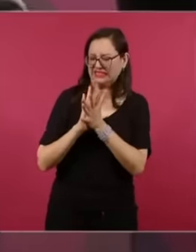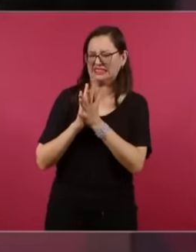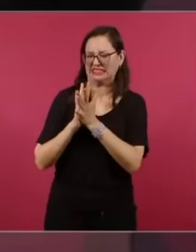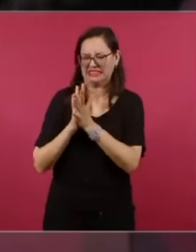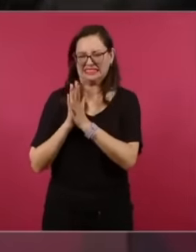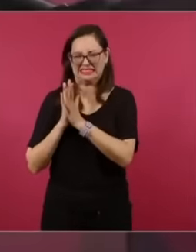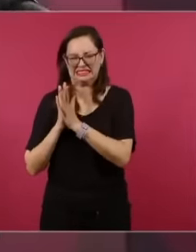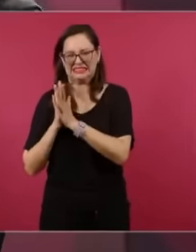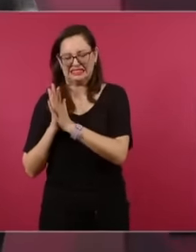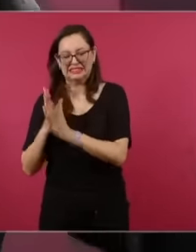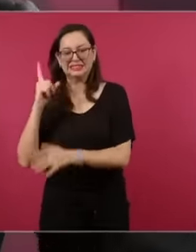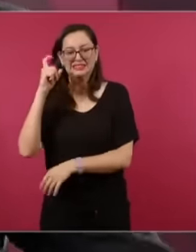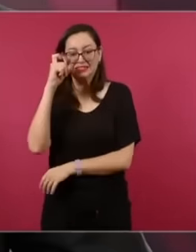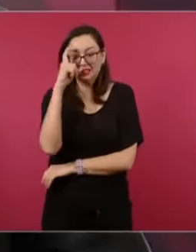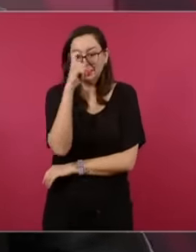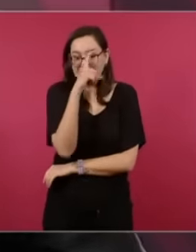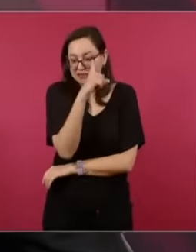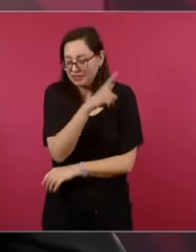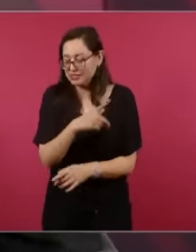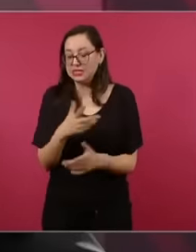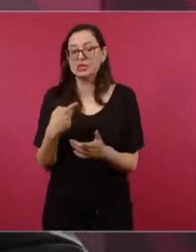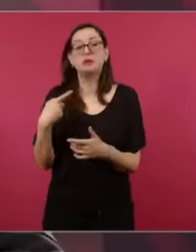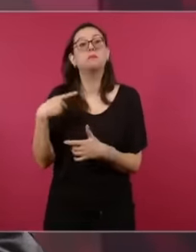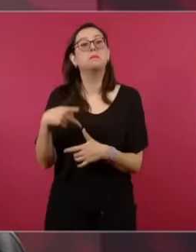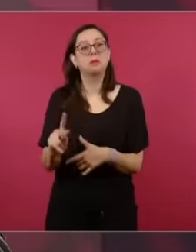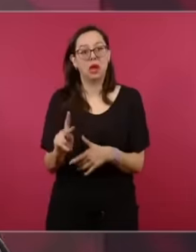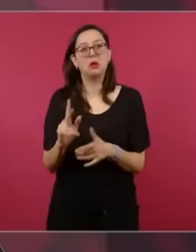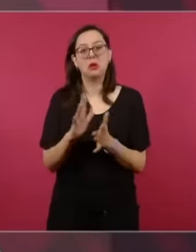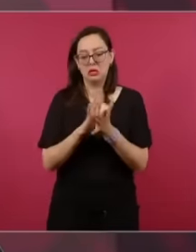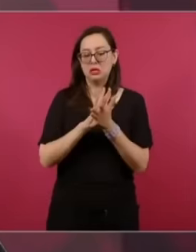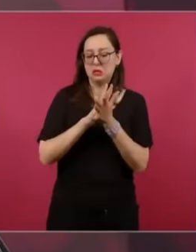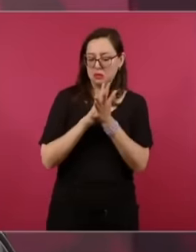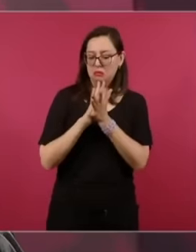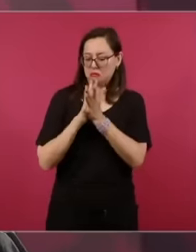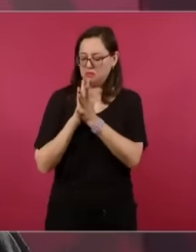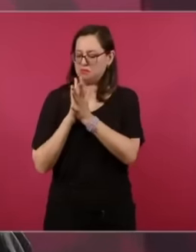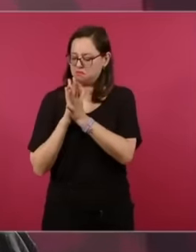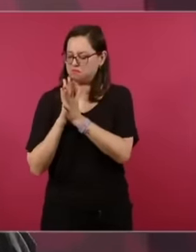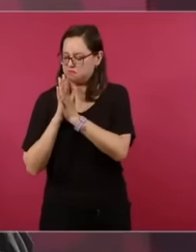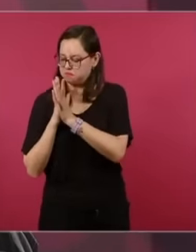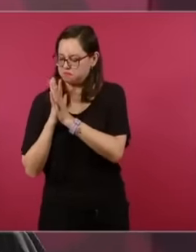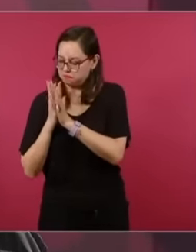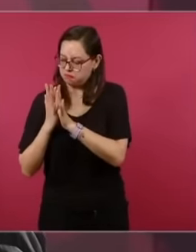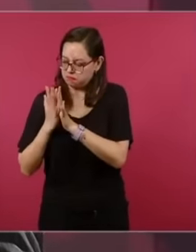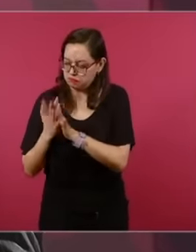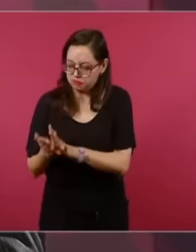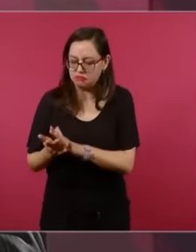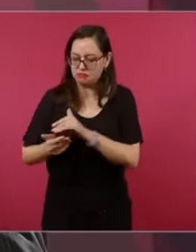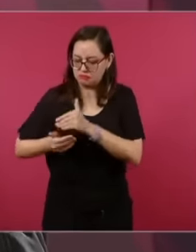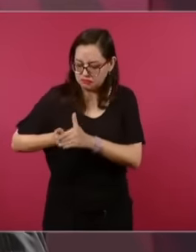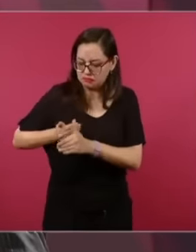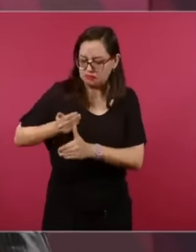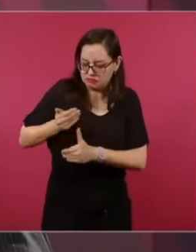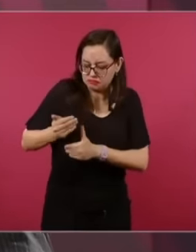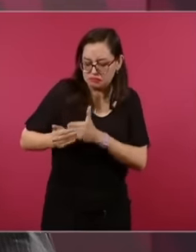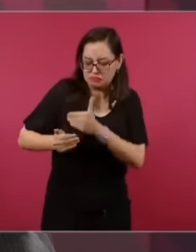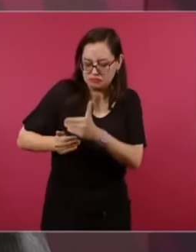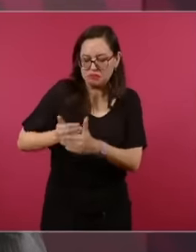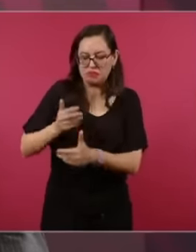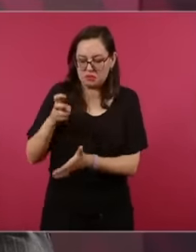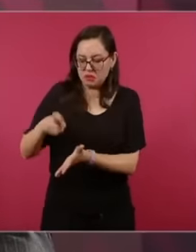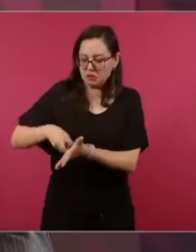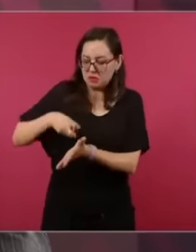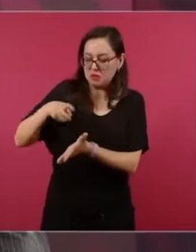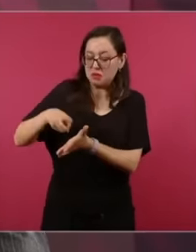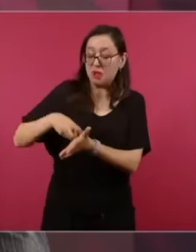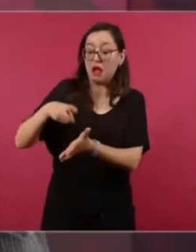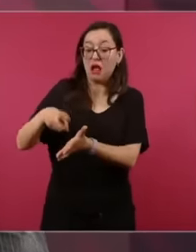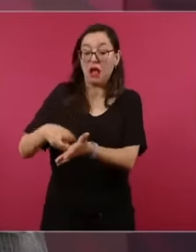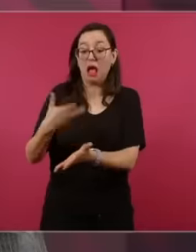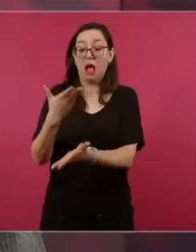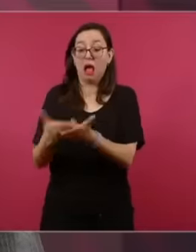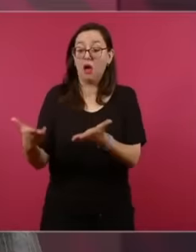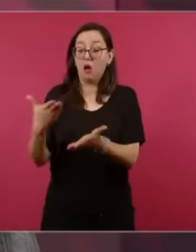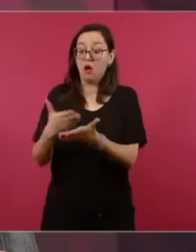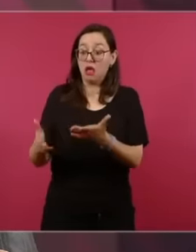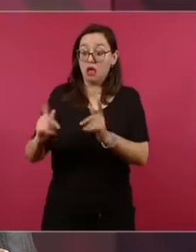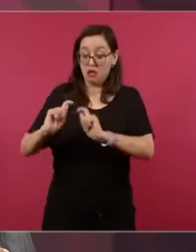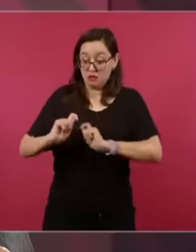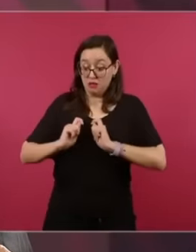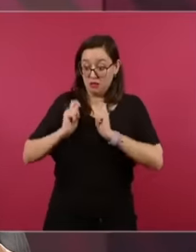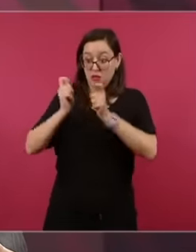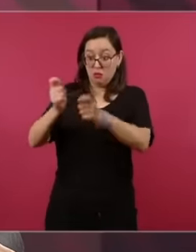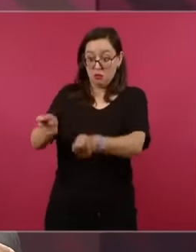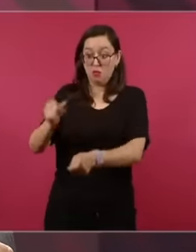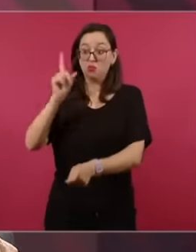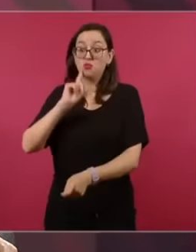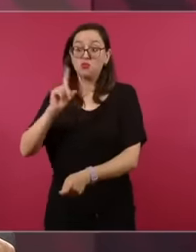coming is going to be better in every sense economically, imagine that the